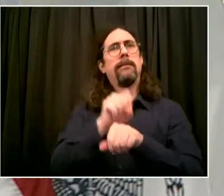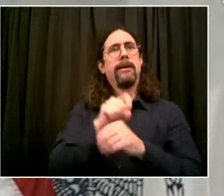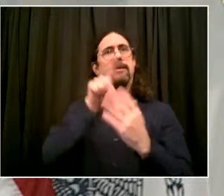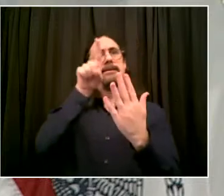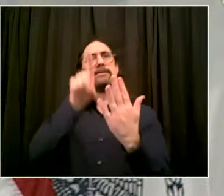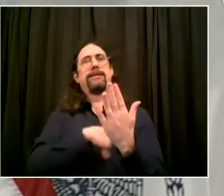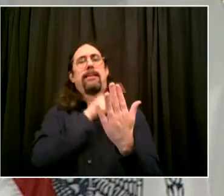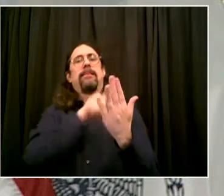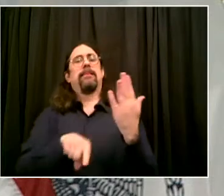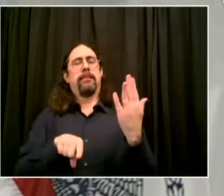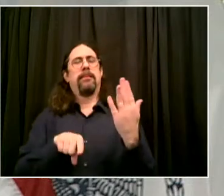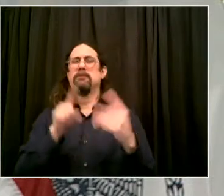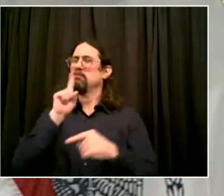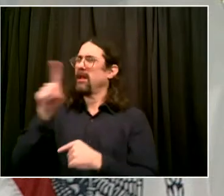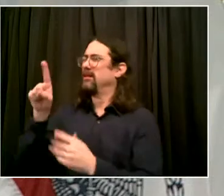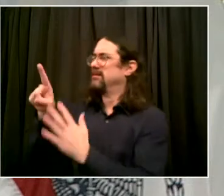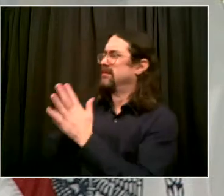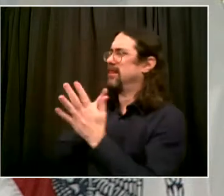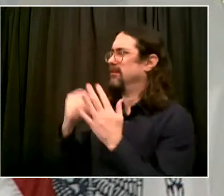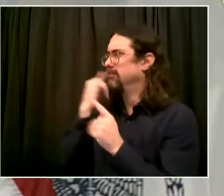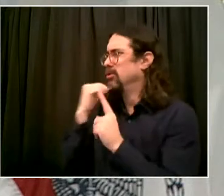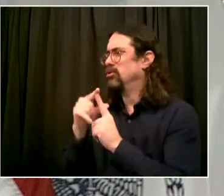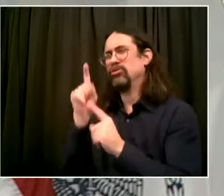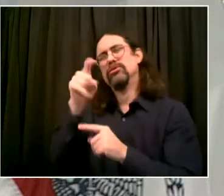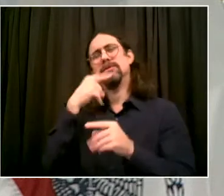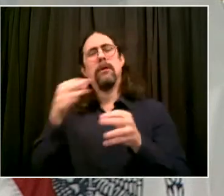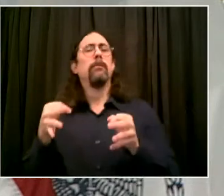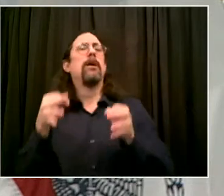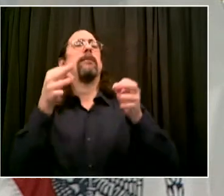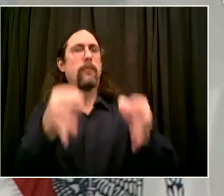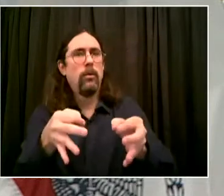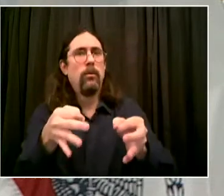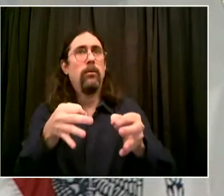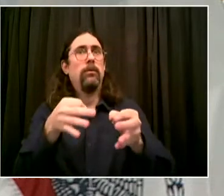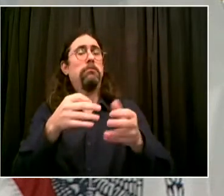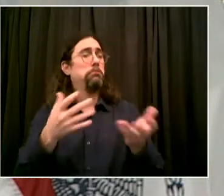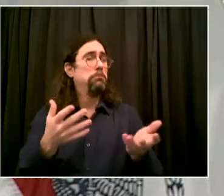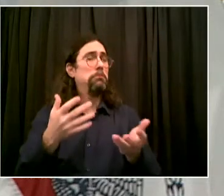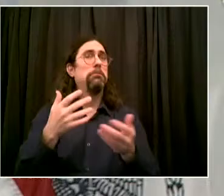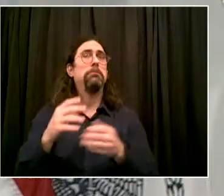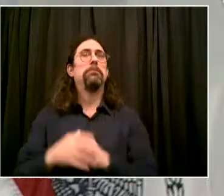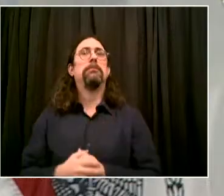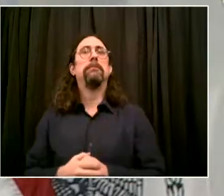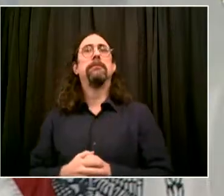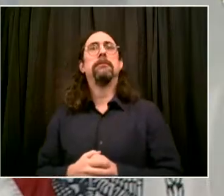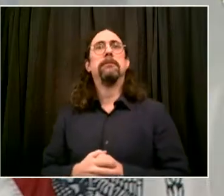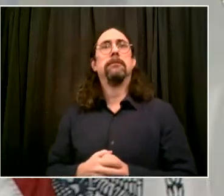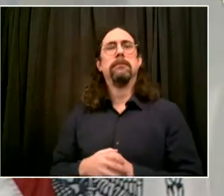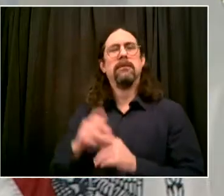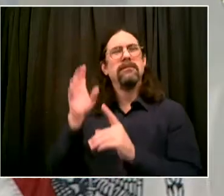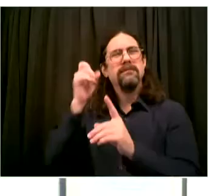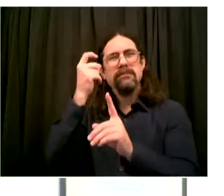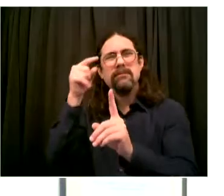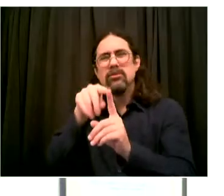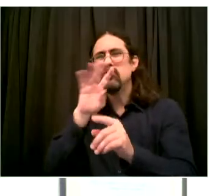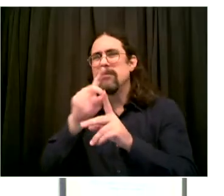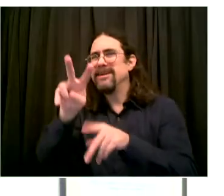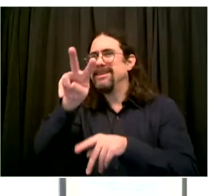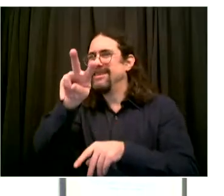DR. CHOKSHI CLARIFYING HOW IT HAS GONE WITH HAVING TO CANCEL OR POSTPONE IS A BETTER WORD